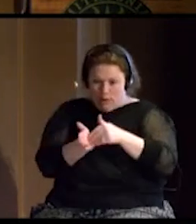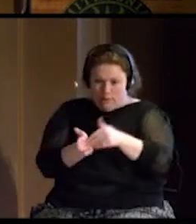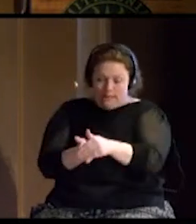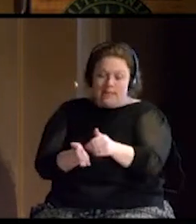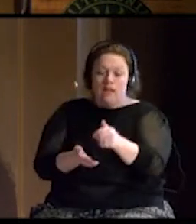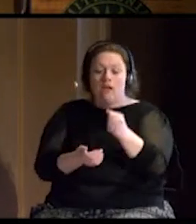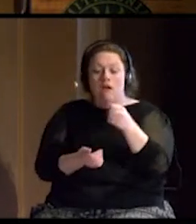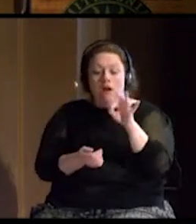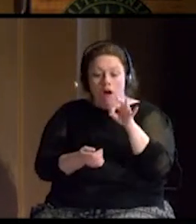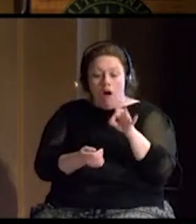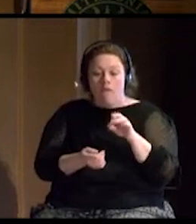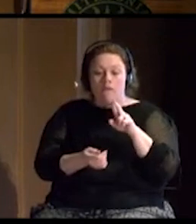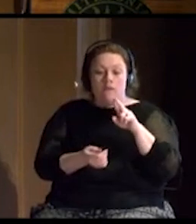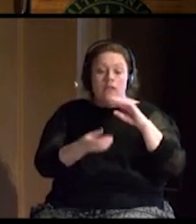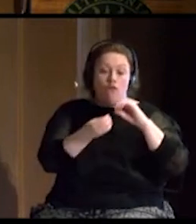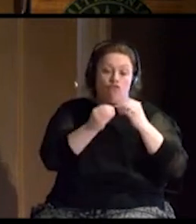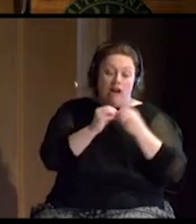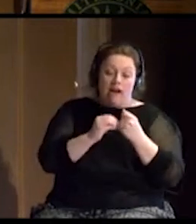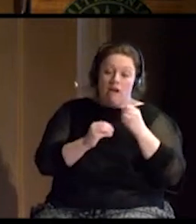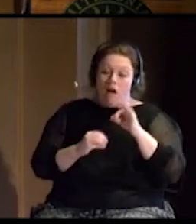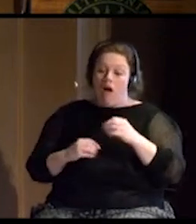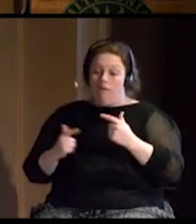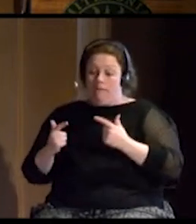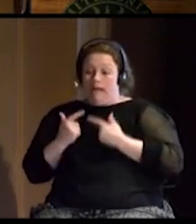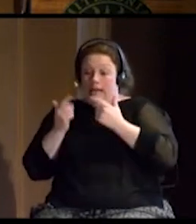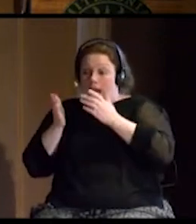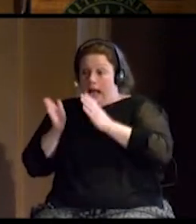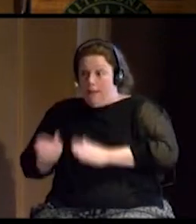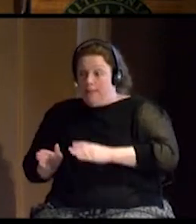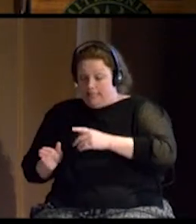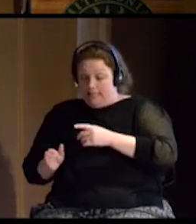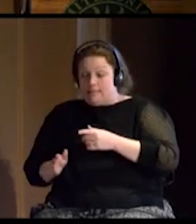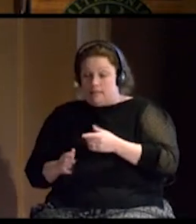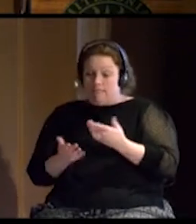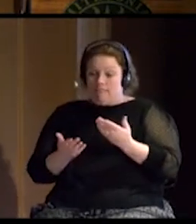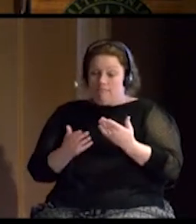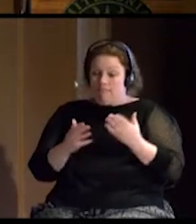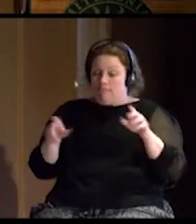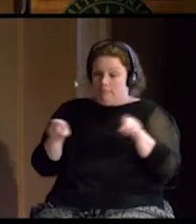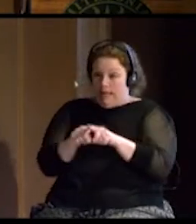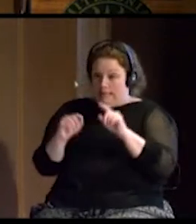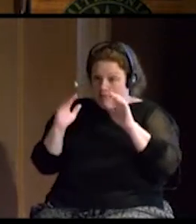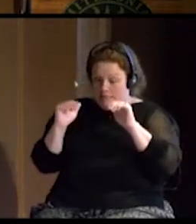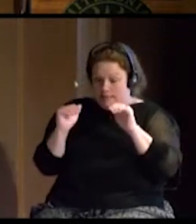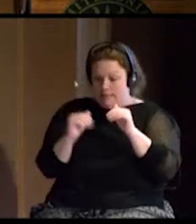between habitats, at least we do see this expected unidirectionality.